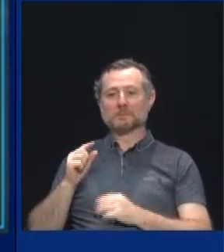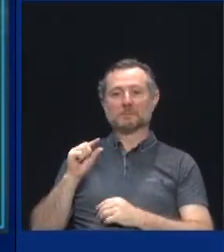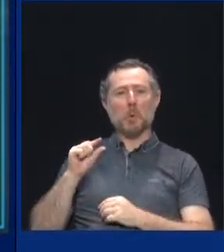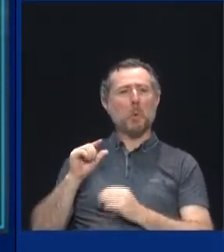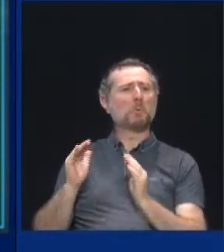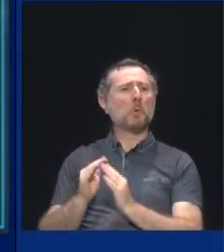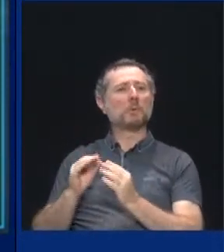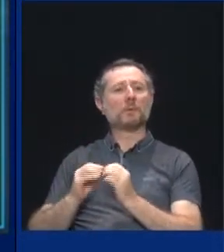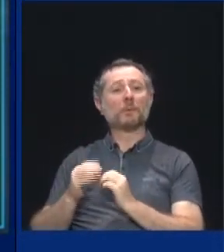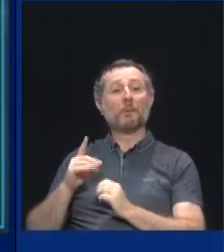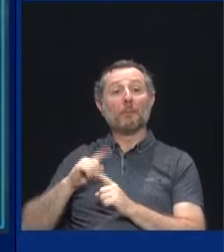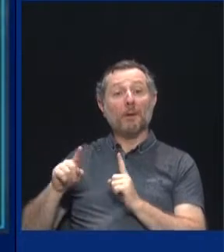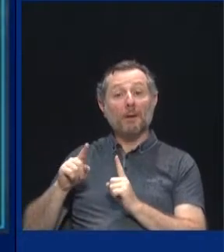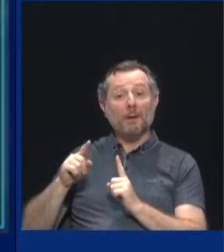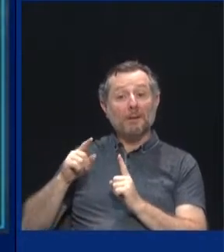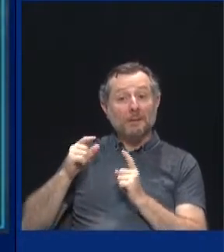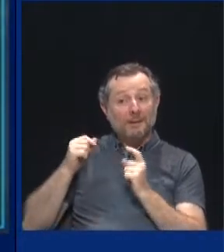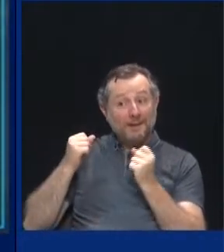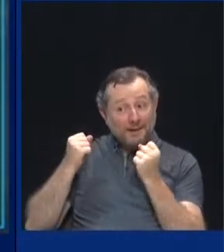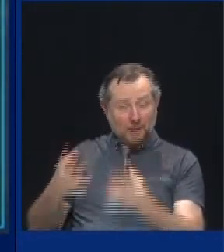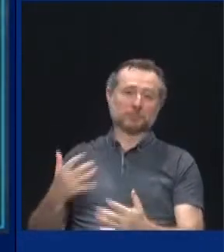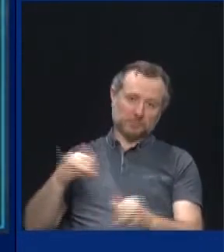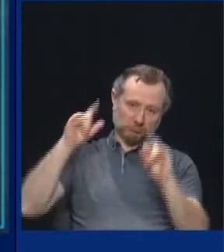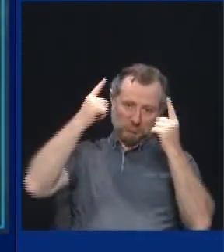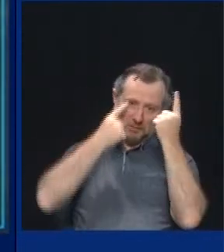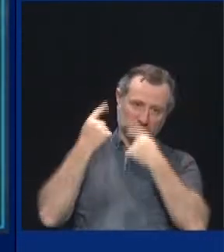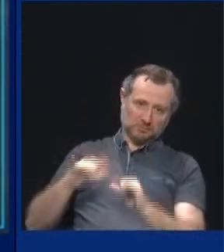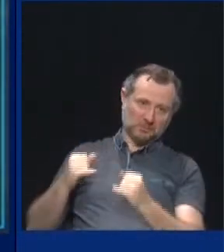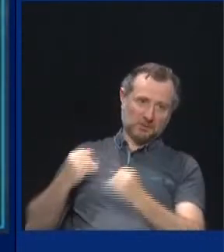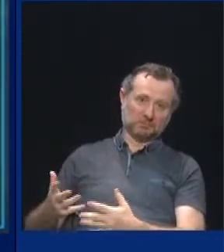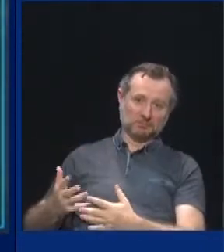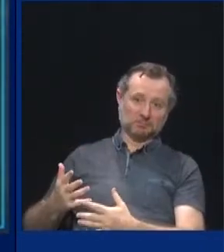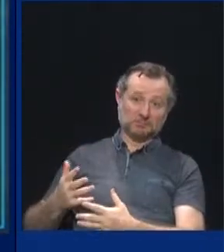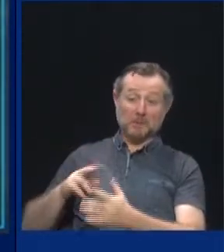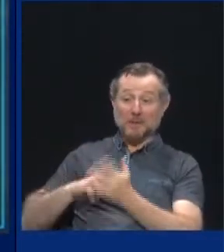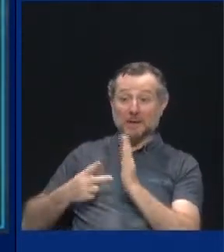HAVE NOT RECEIVED THE VACCINE. AND 25% MAY BE A RELATIVELY